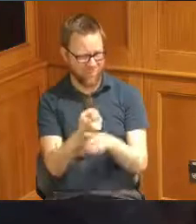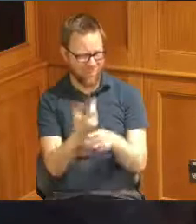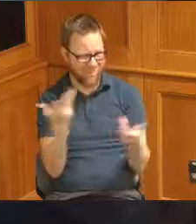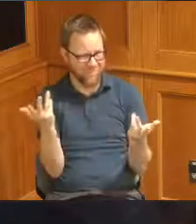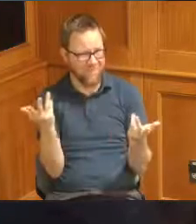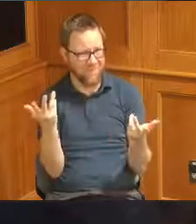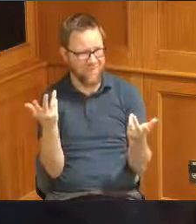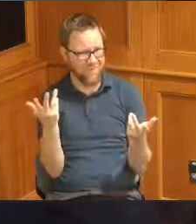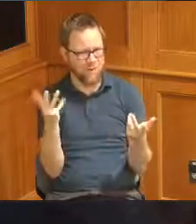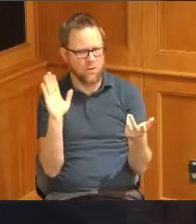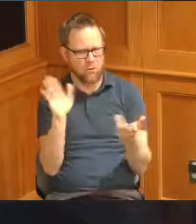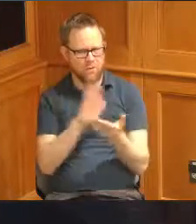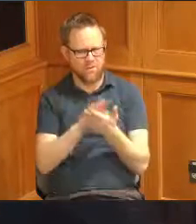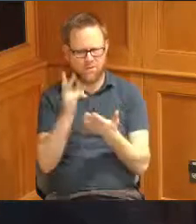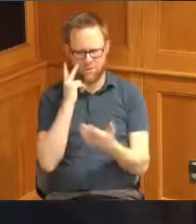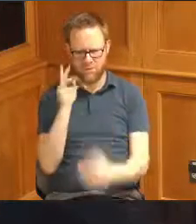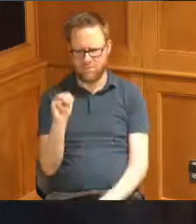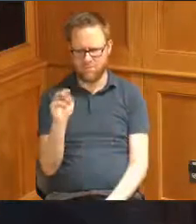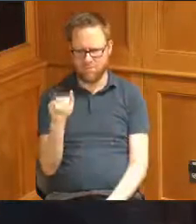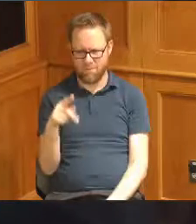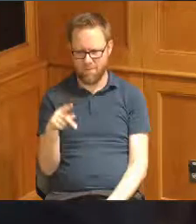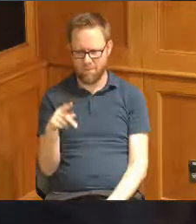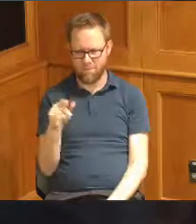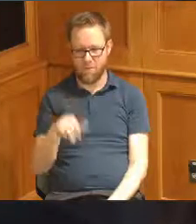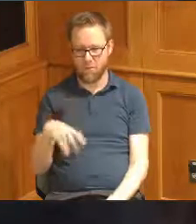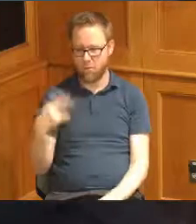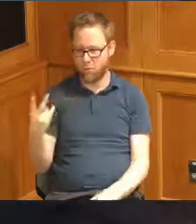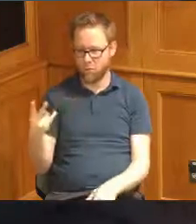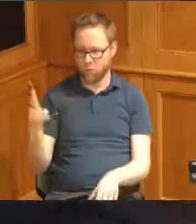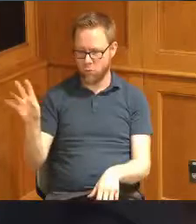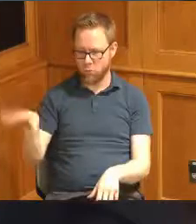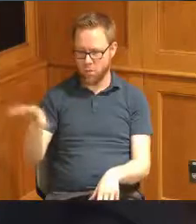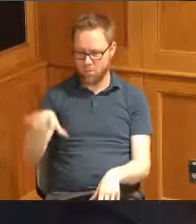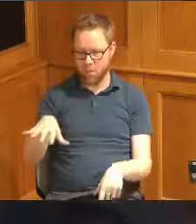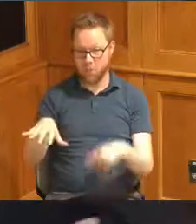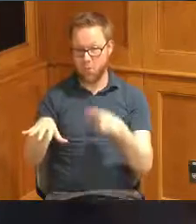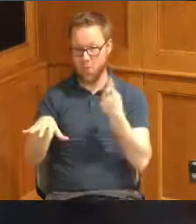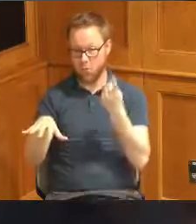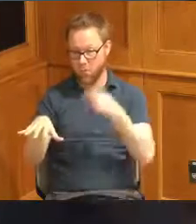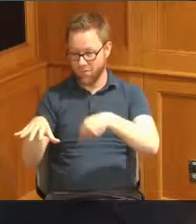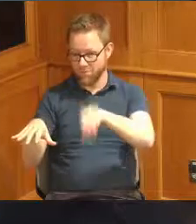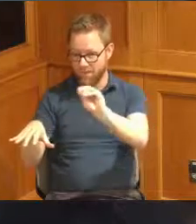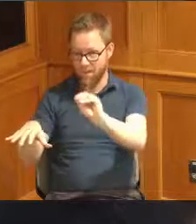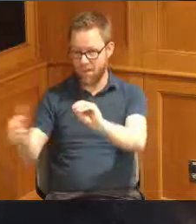would be good to see a map of like it's two houses here one is selling the other one is not selling